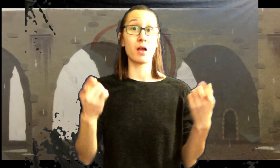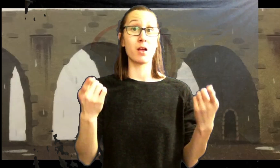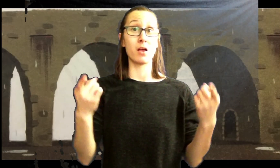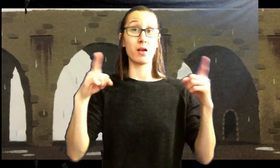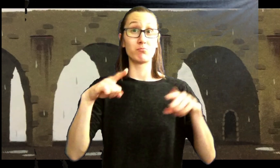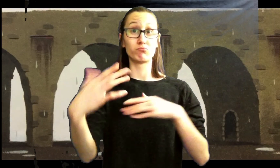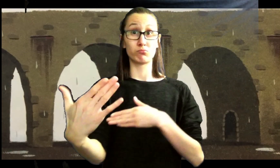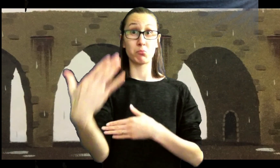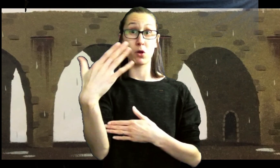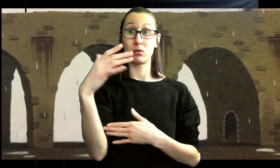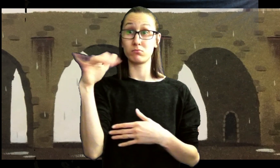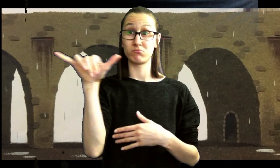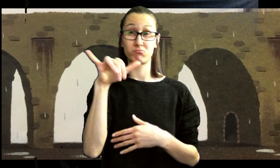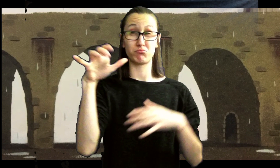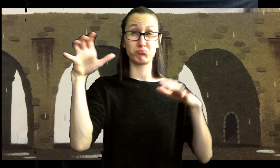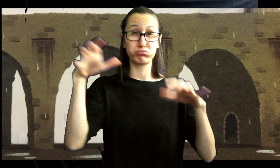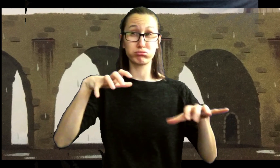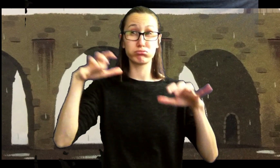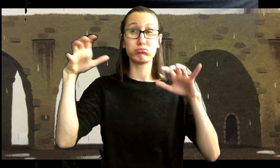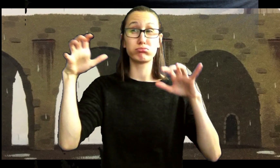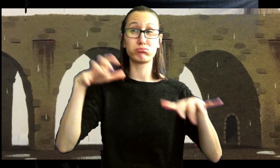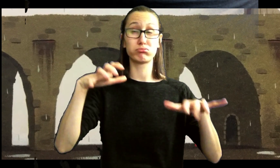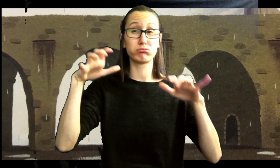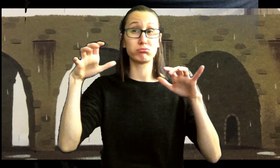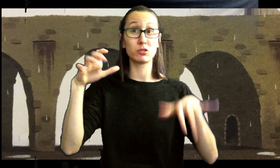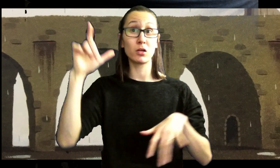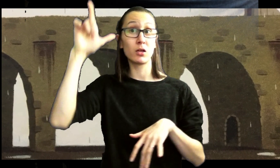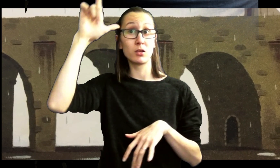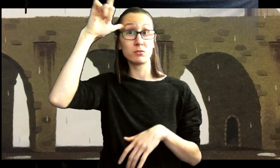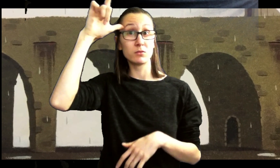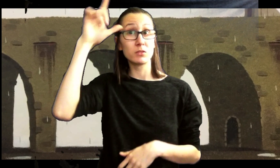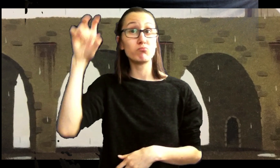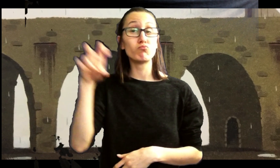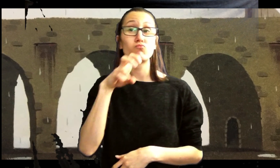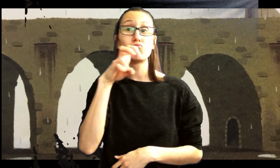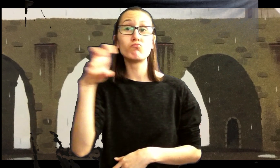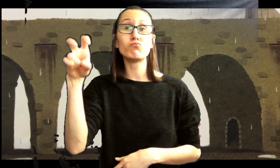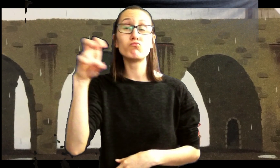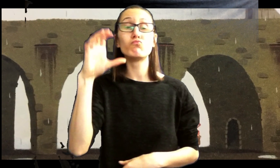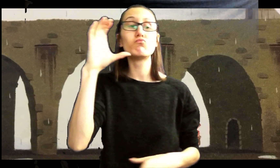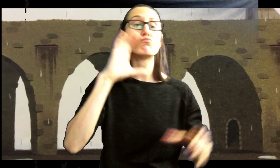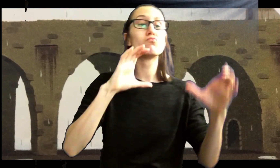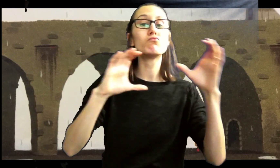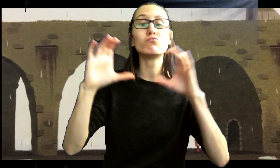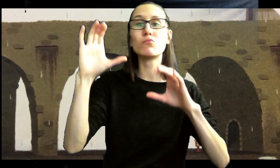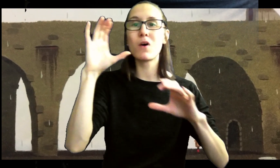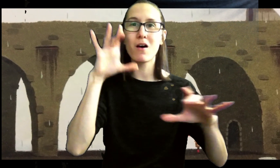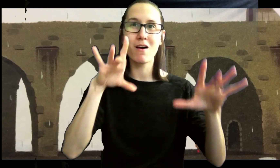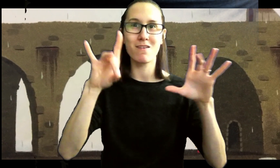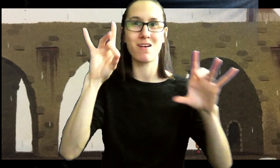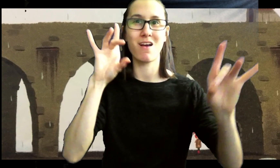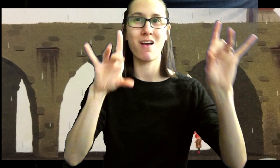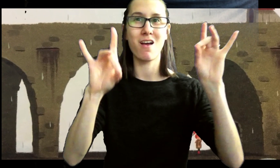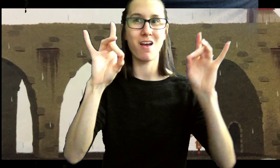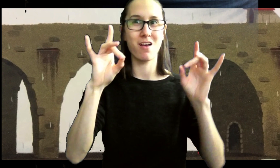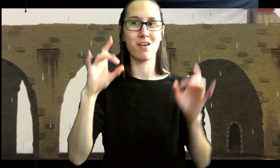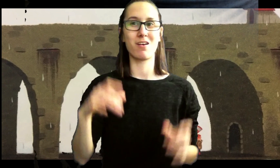It was on one such morning that Liam made several surprising discoveries.